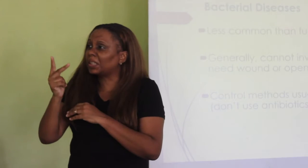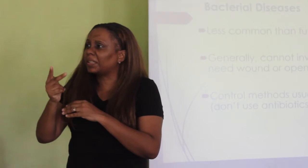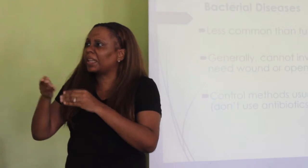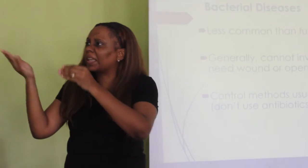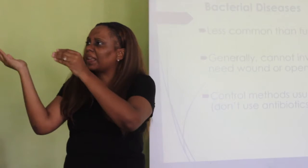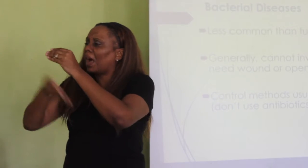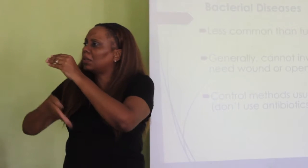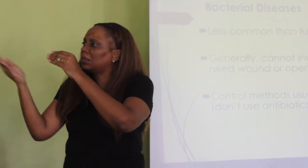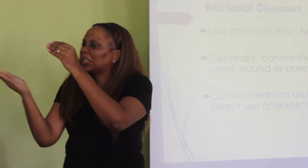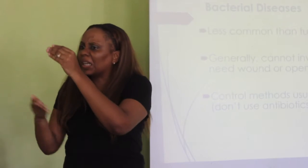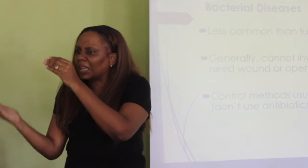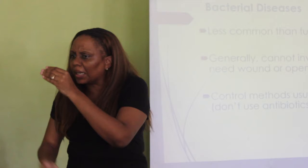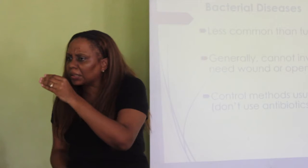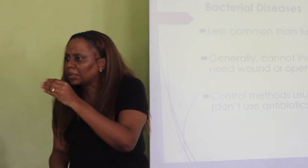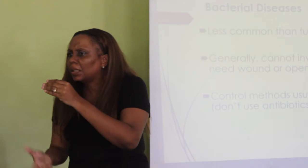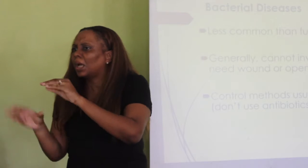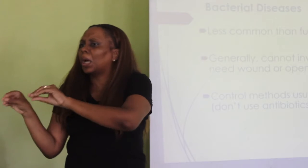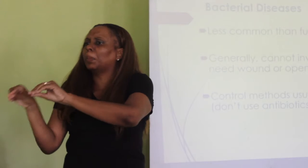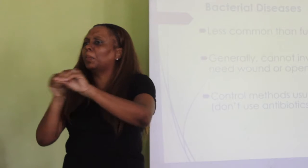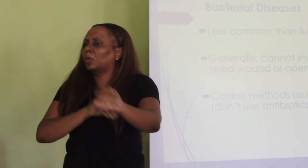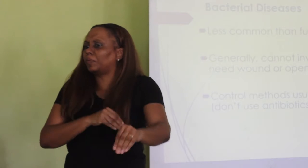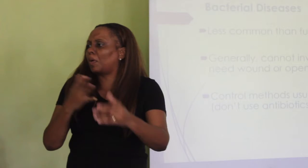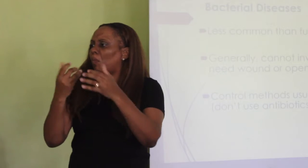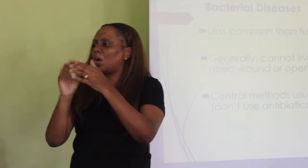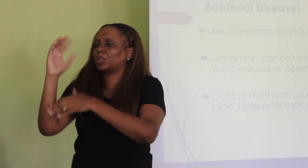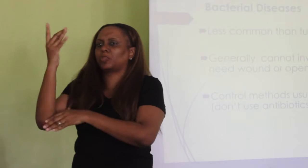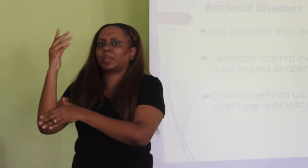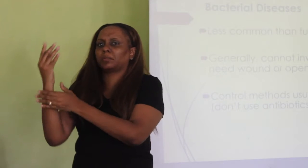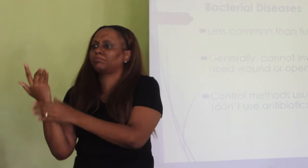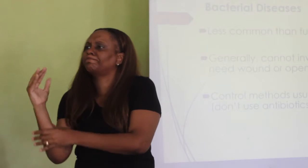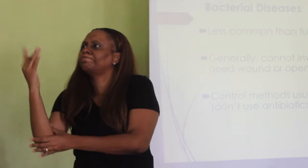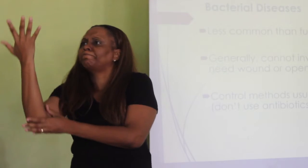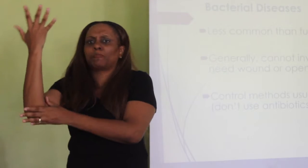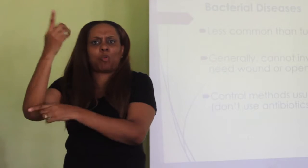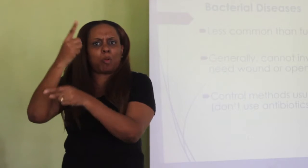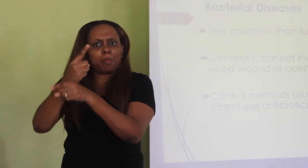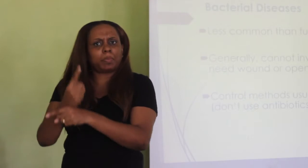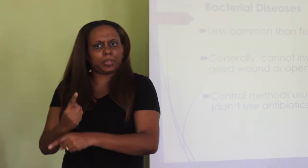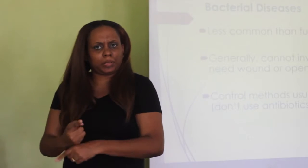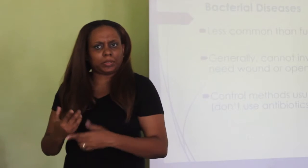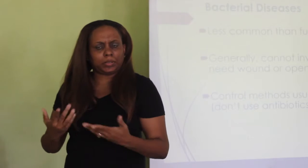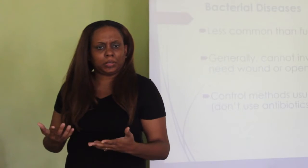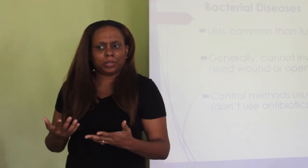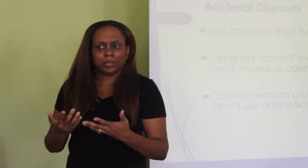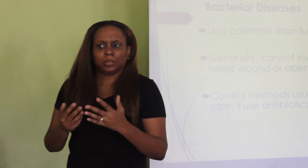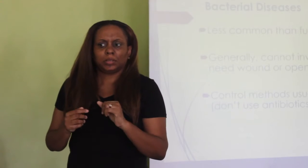or affected leaves and move them or remove affected debris or foods from india in the